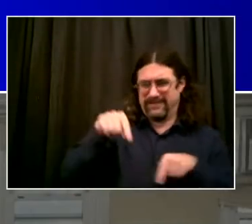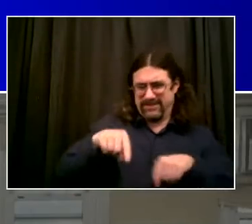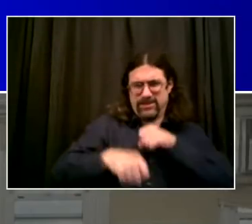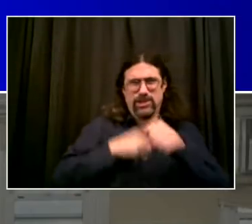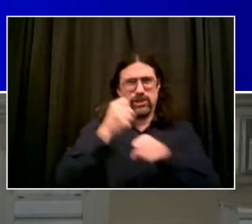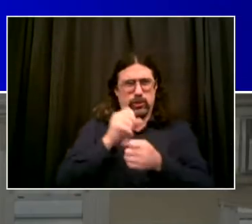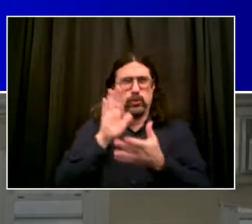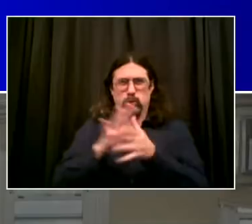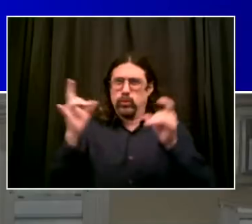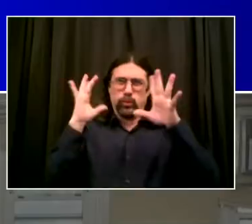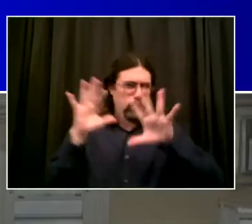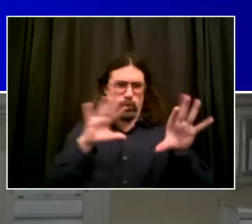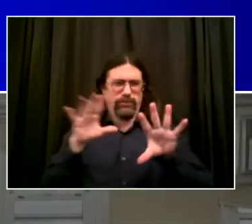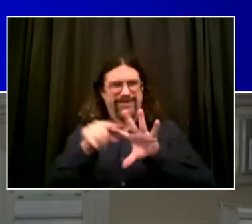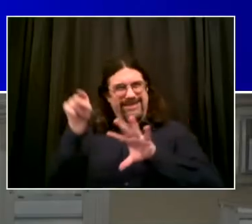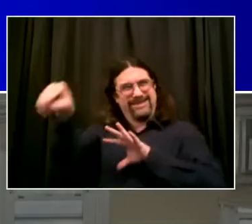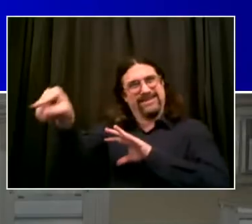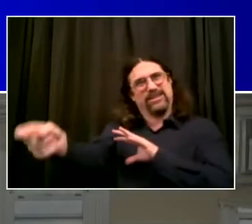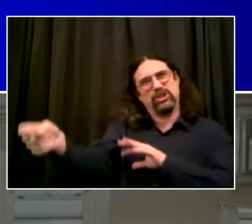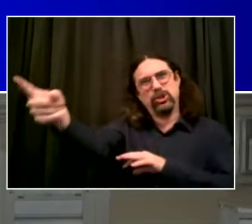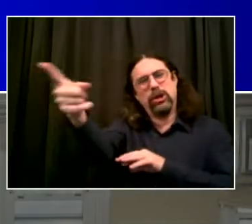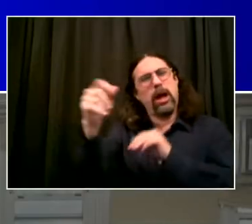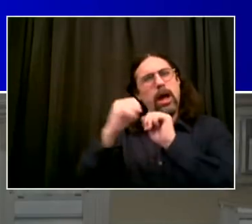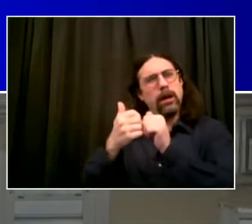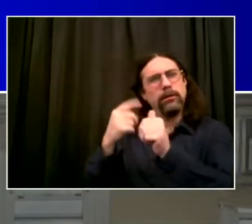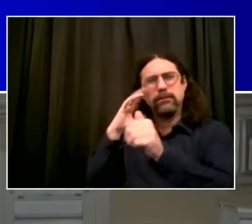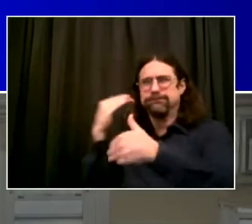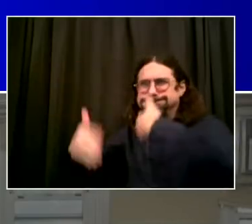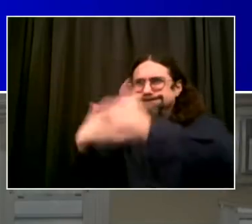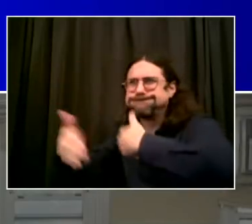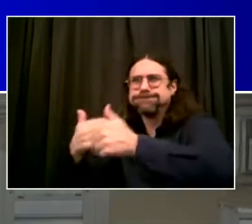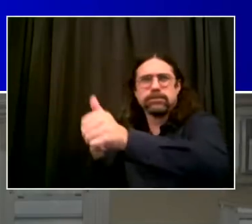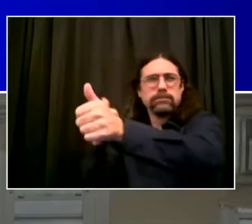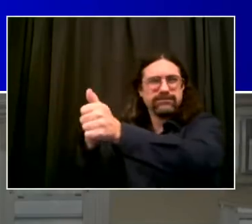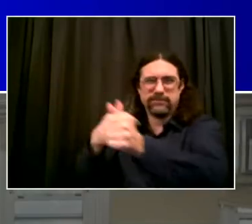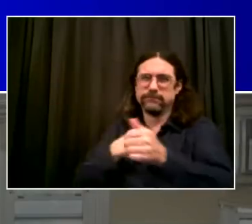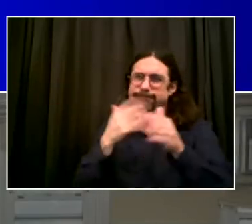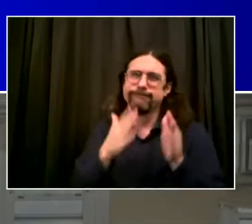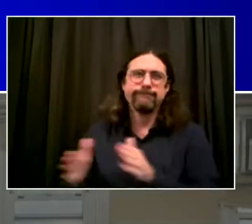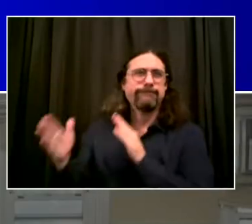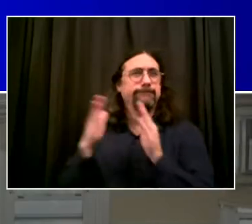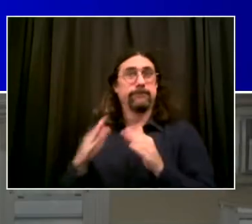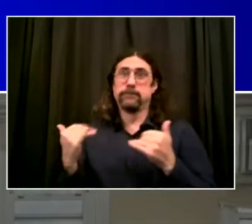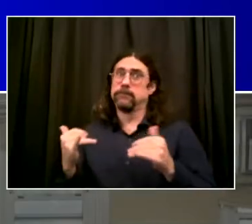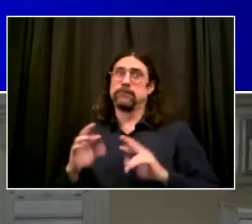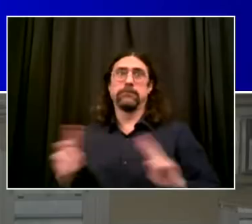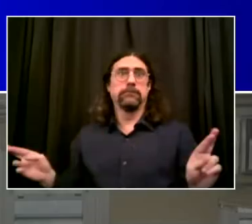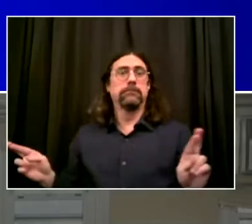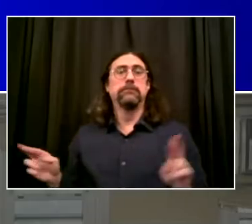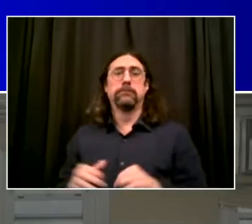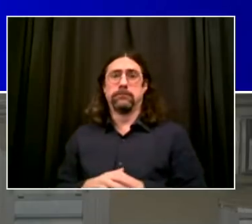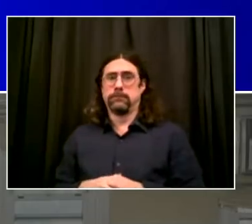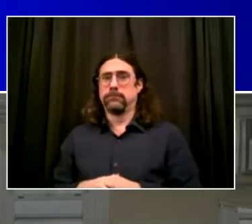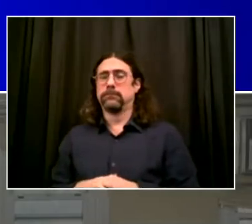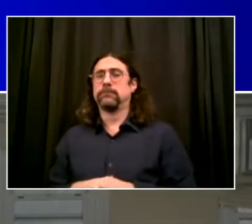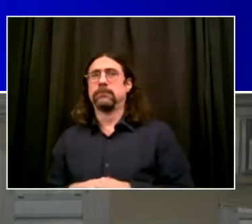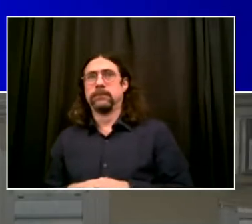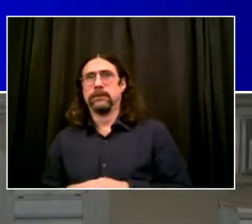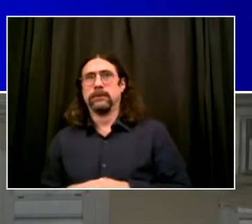HAVE LEARNED THROUGH THIS VERY CHALLENGING TIME AND WITH EVERY CRISIS WE ALSO, IN A